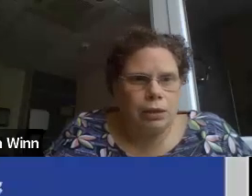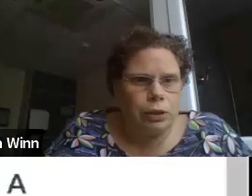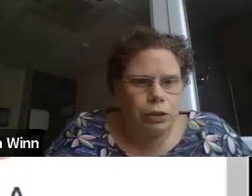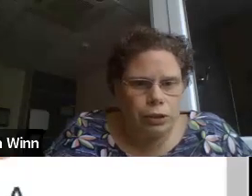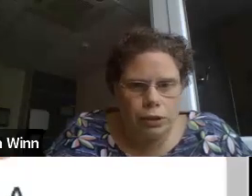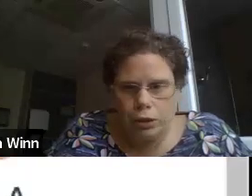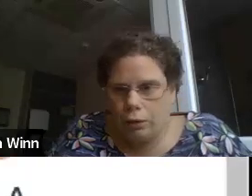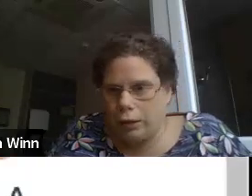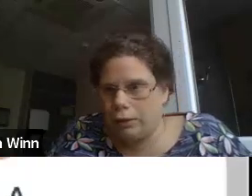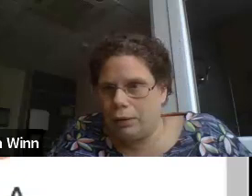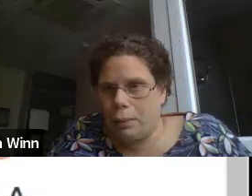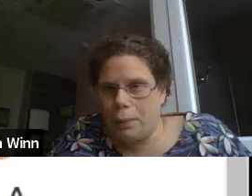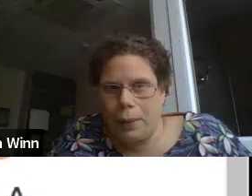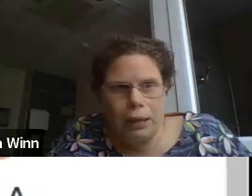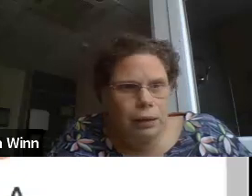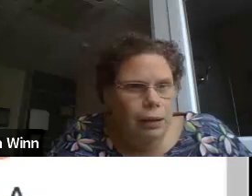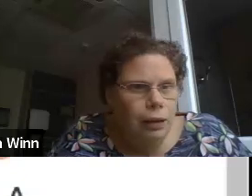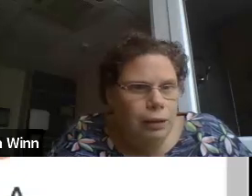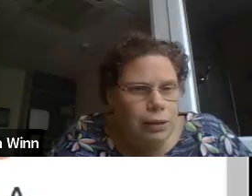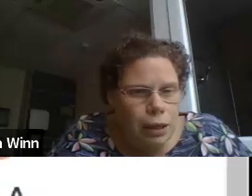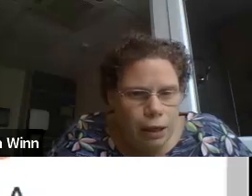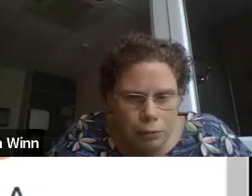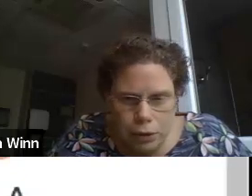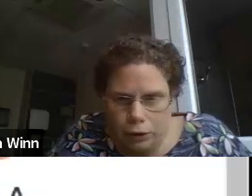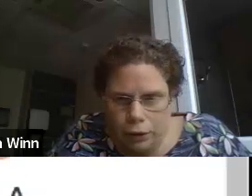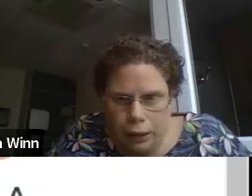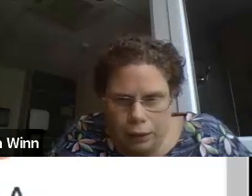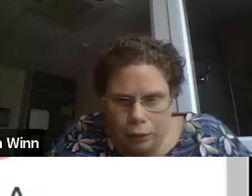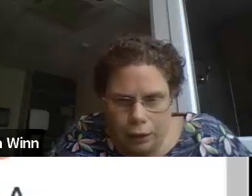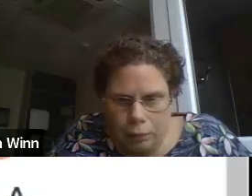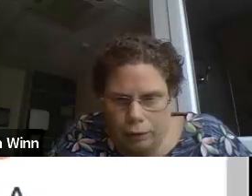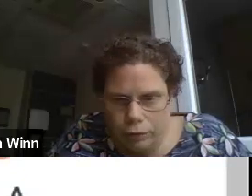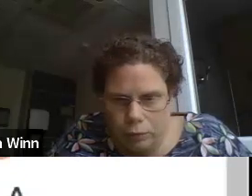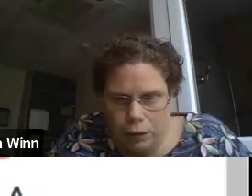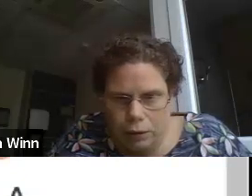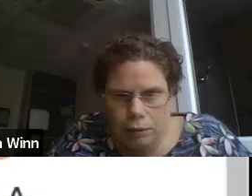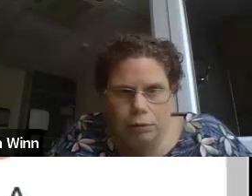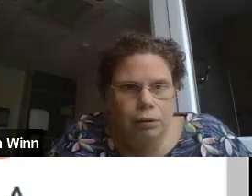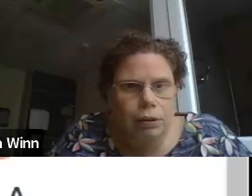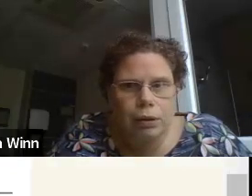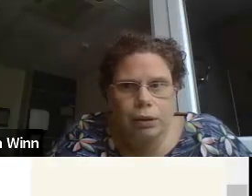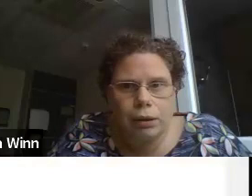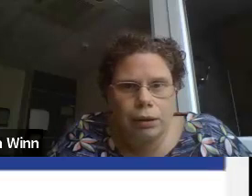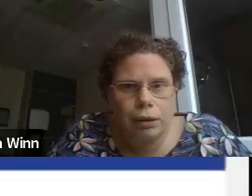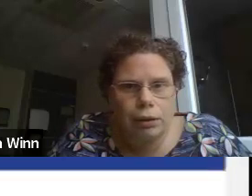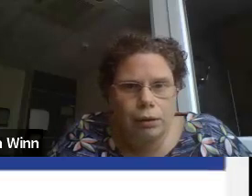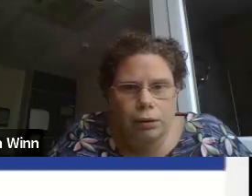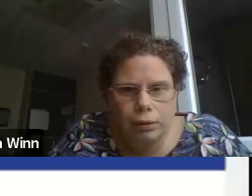So just going back and I'm just looking at how I get back for a minute.